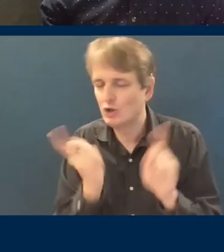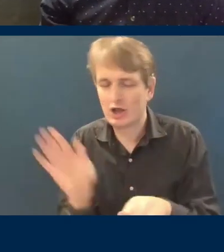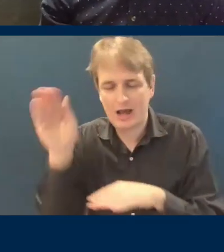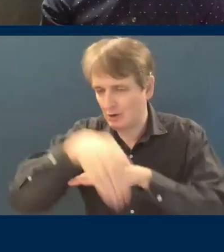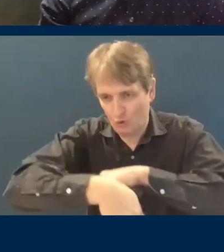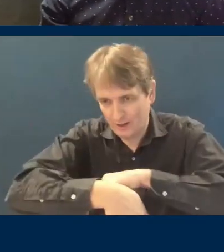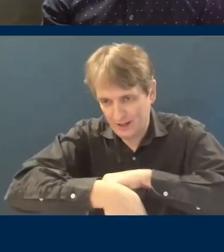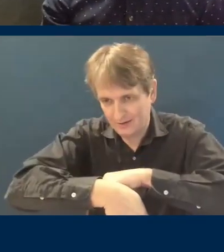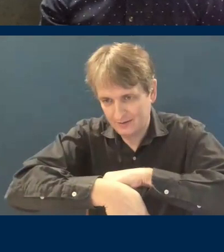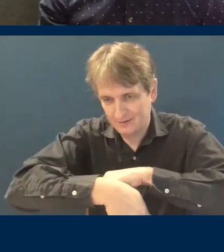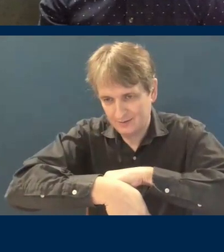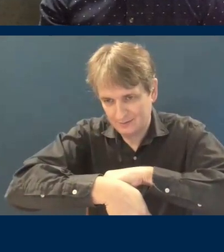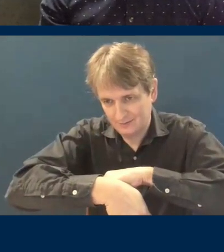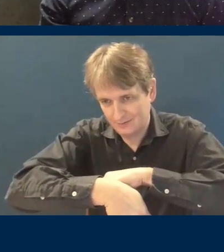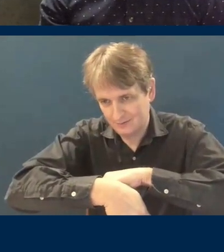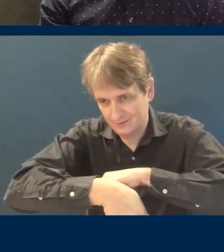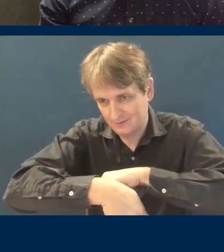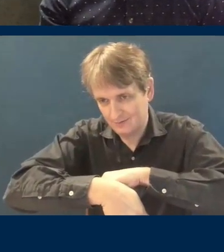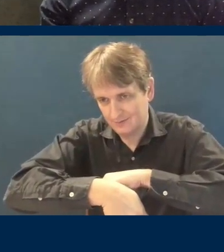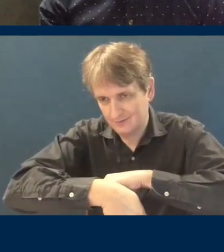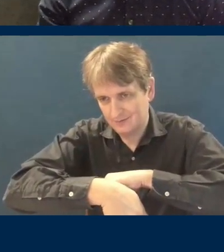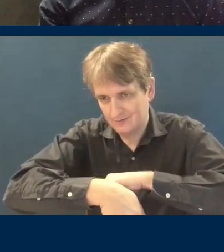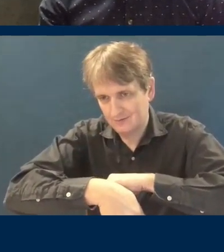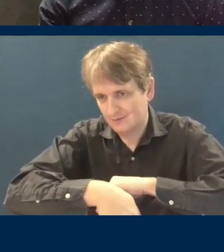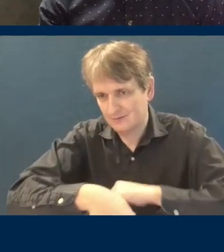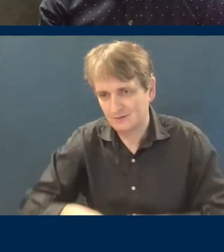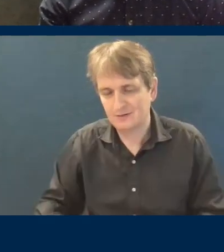So this new technology to become more prevalent. It doesn't happen overnight.